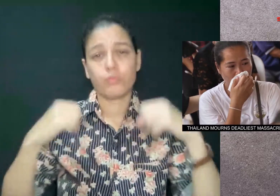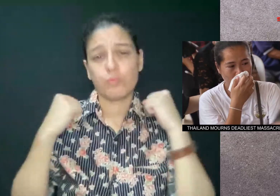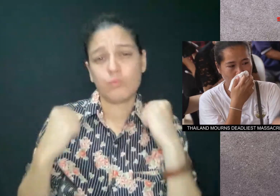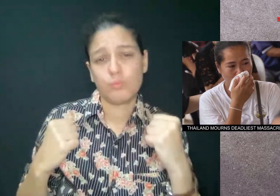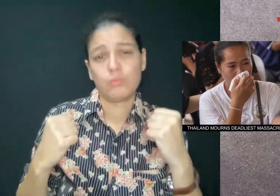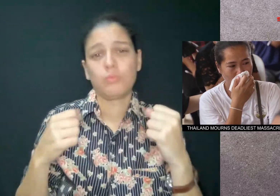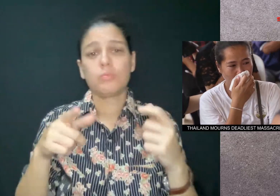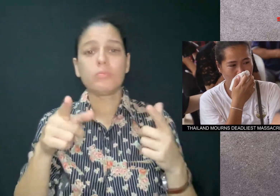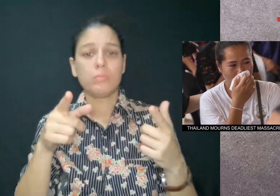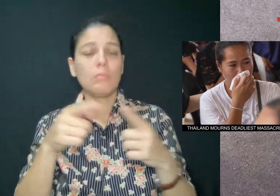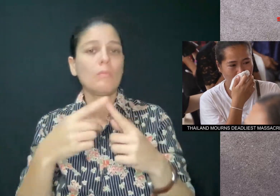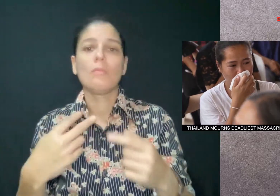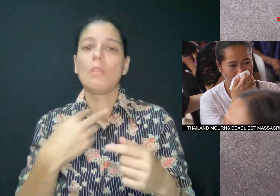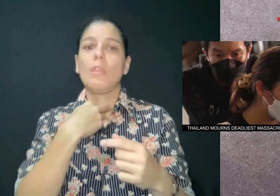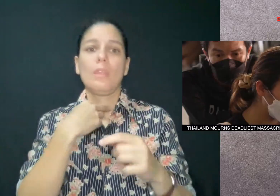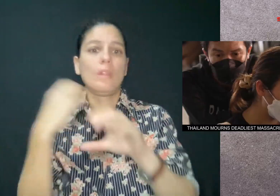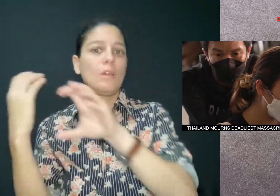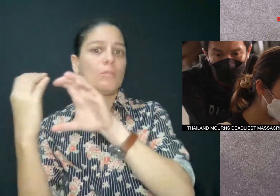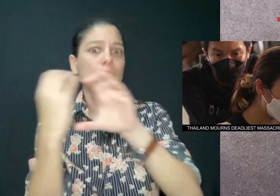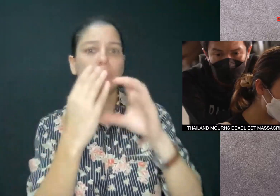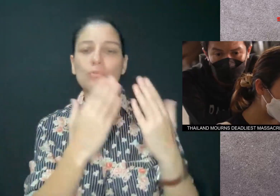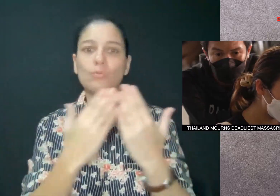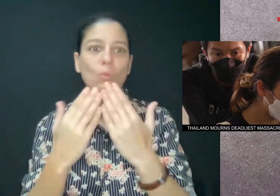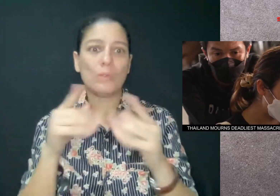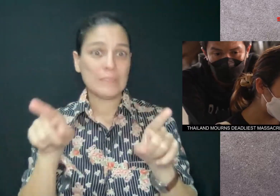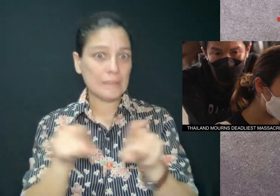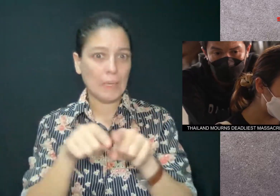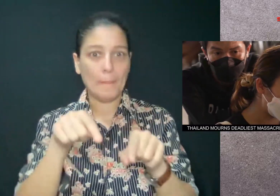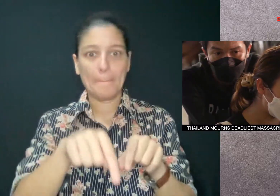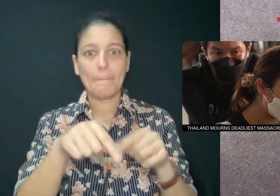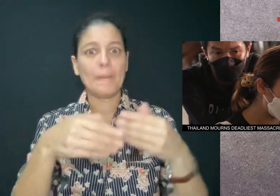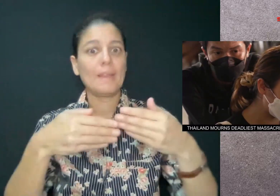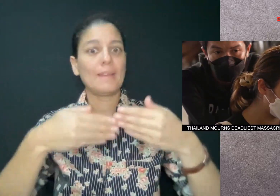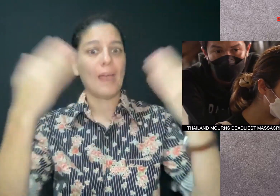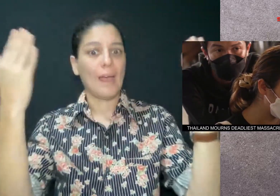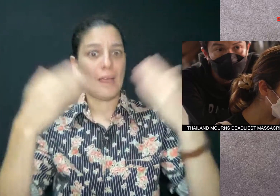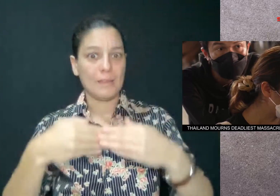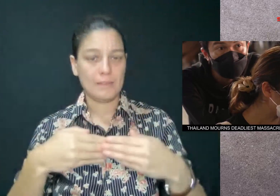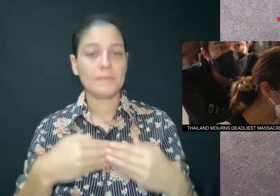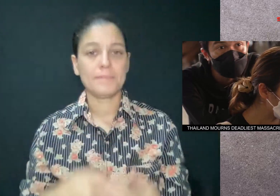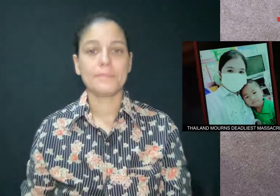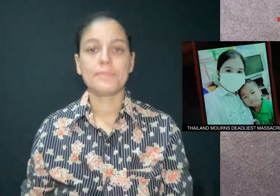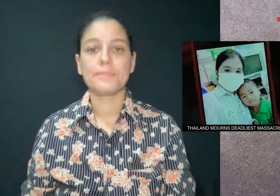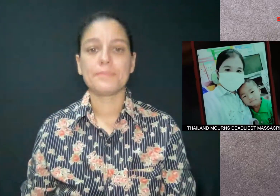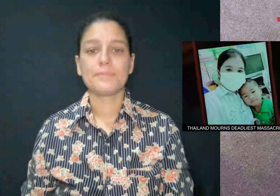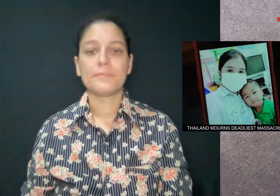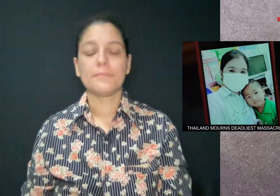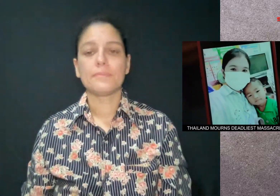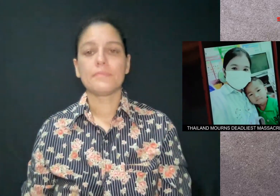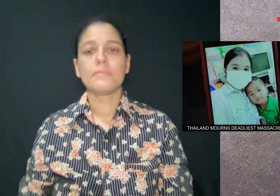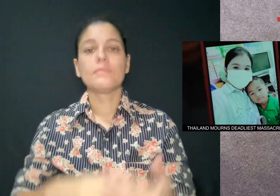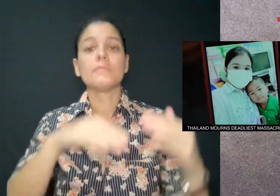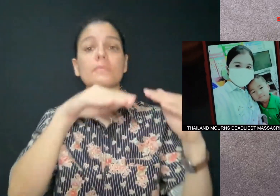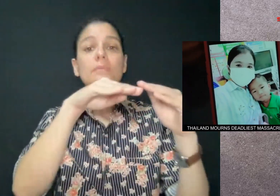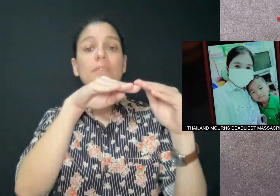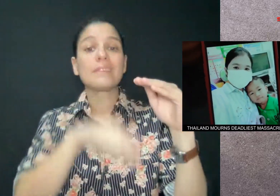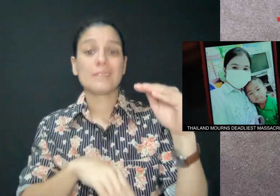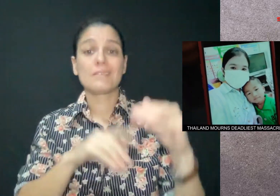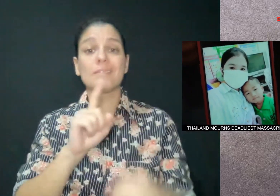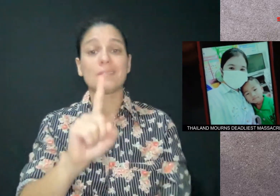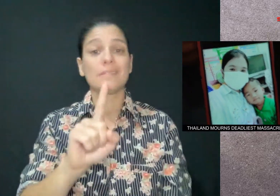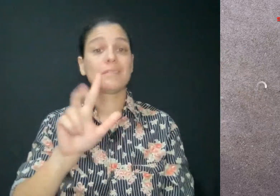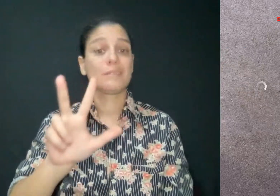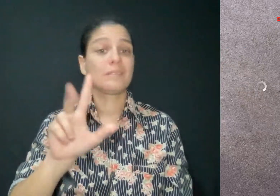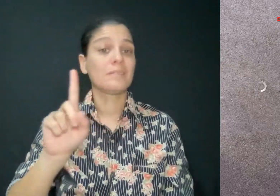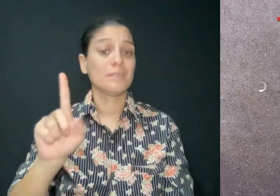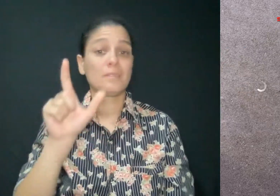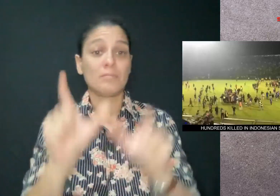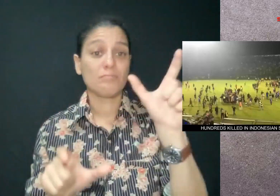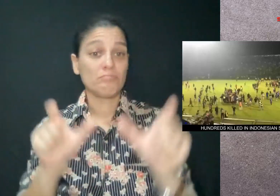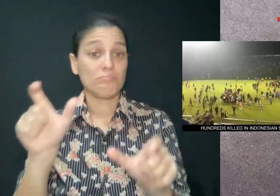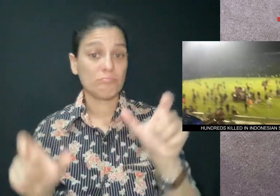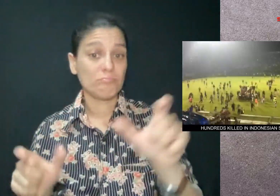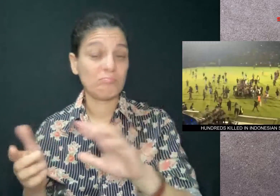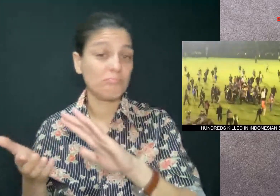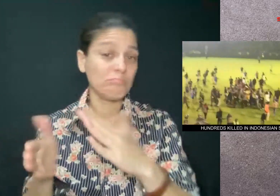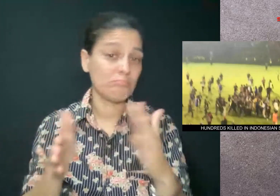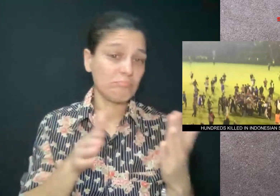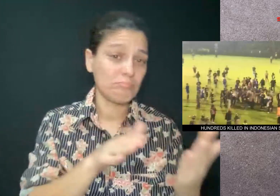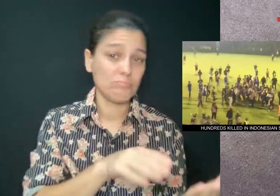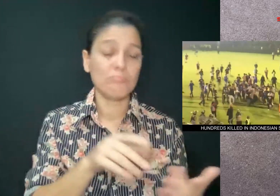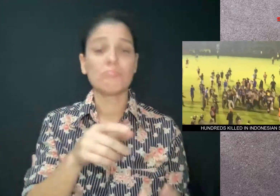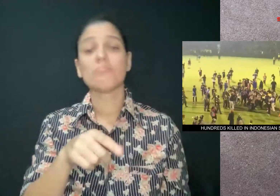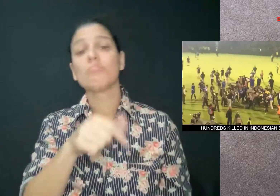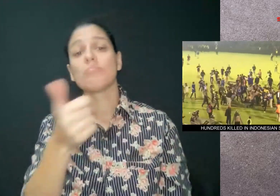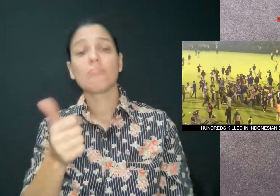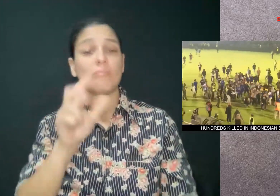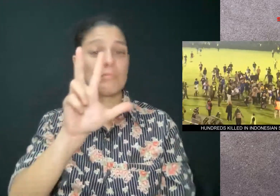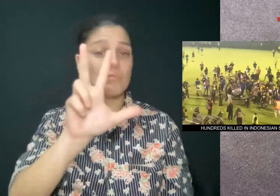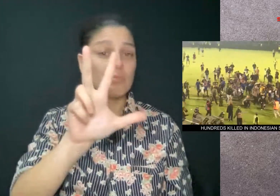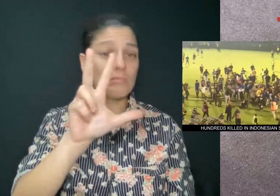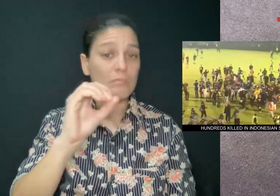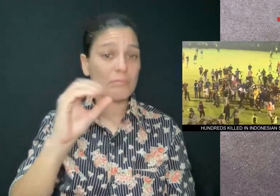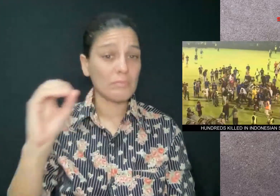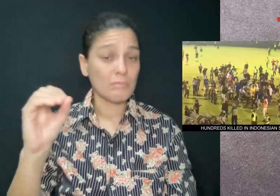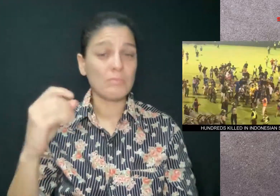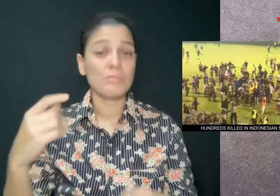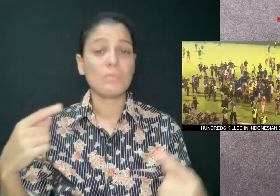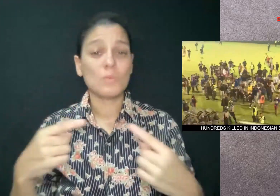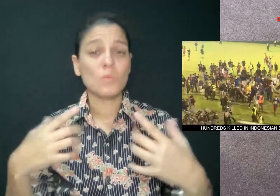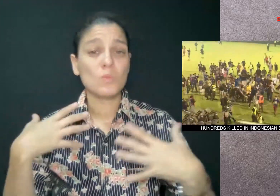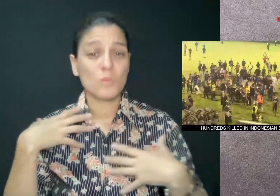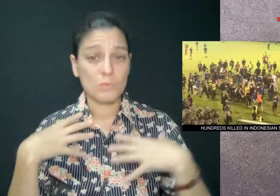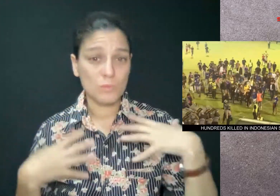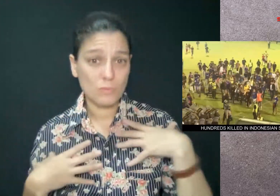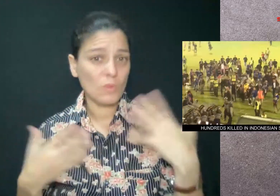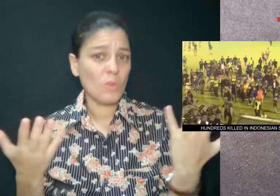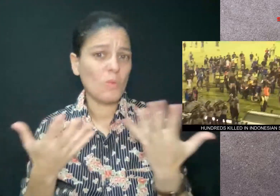also affected school transportation that day at least 131 people were killed and more than